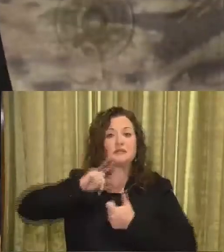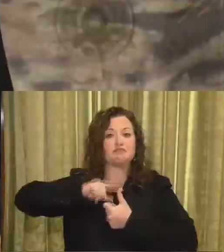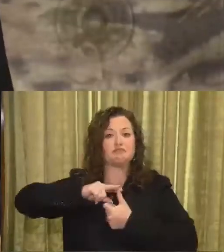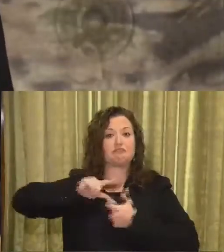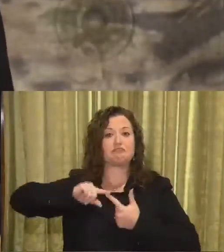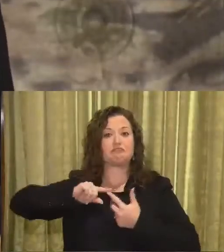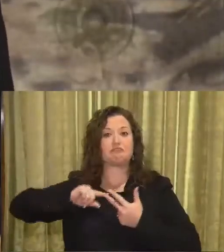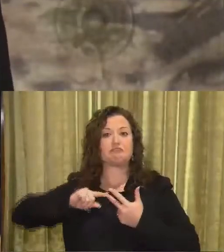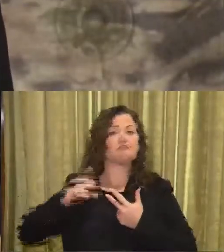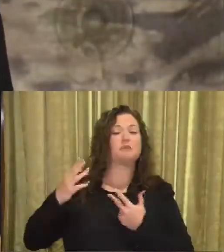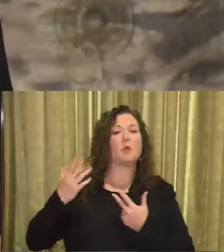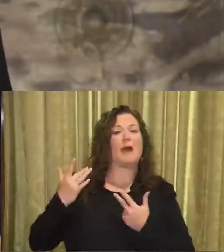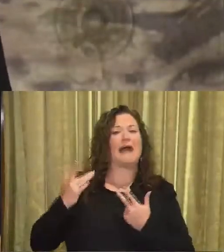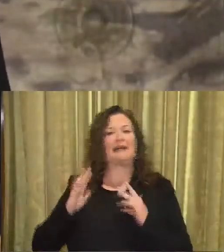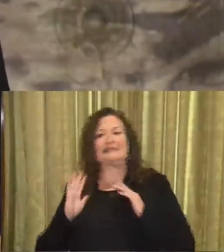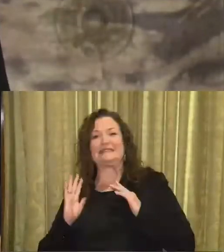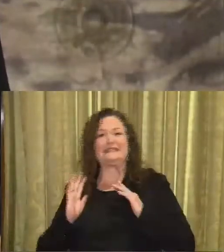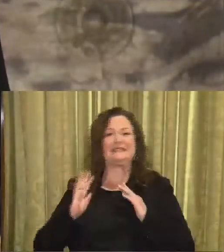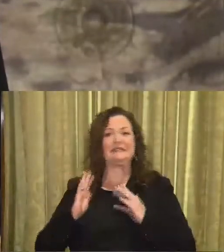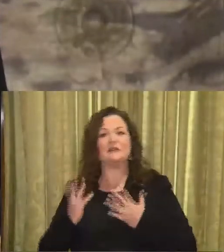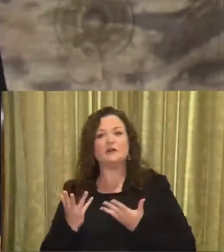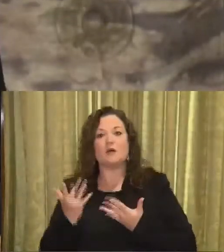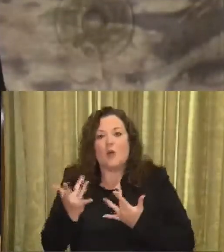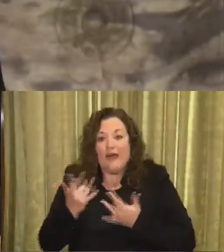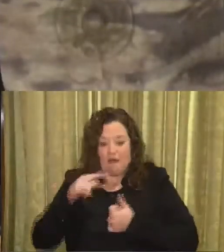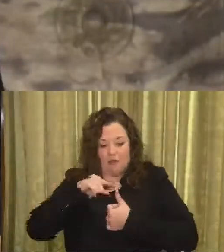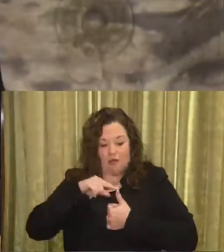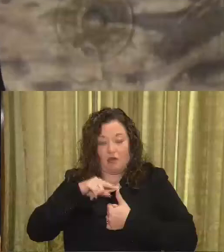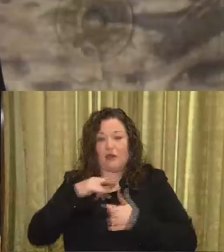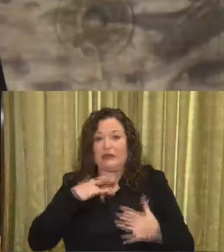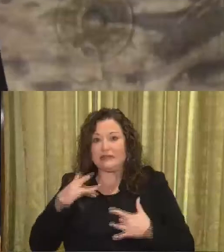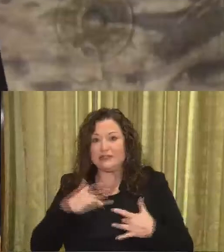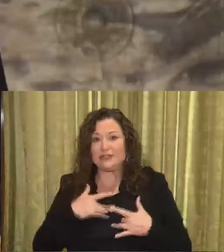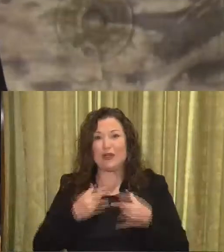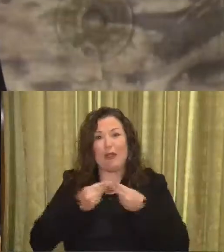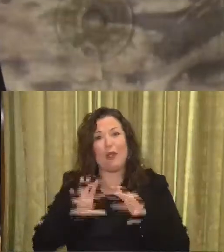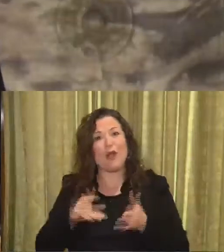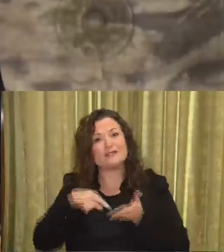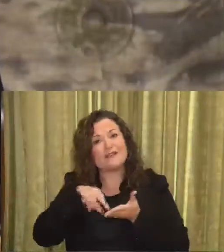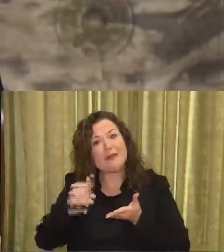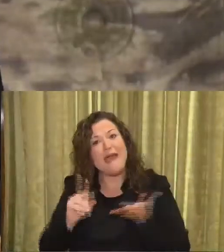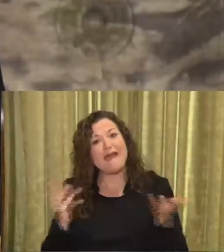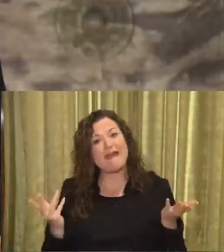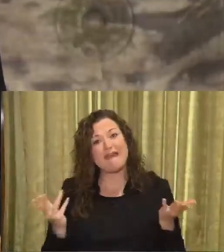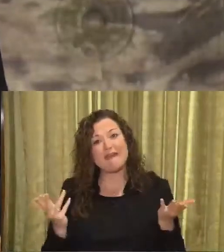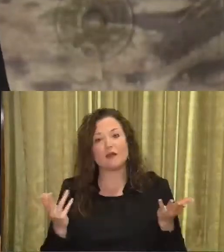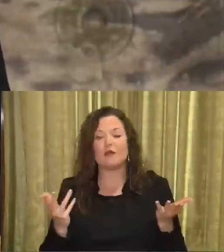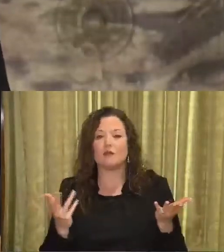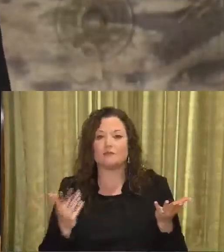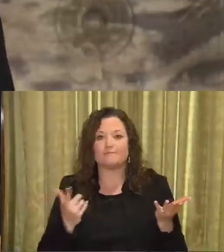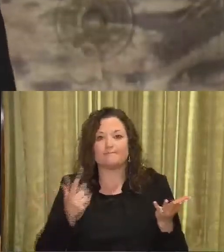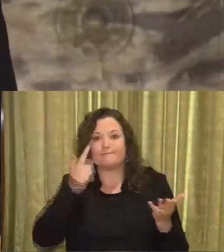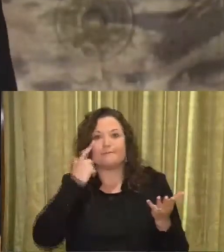for being hesitant to to take this step is concerned about the loss of income due to some kind of a short-term